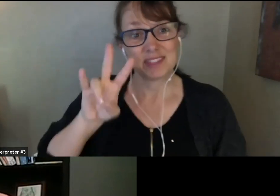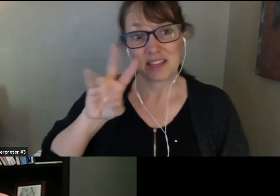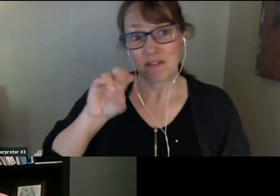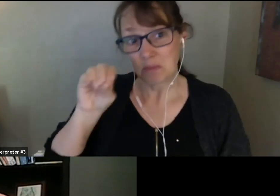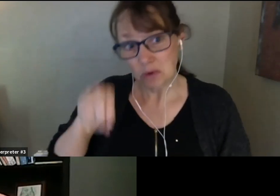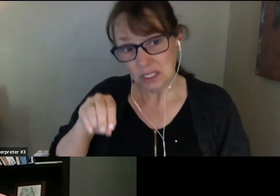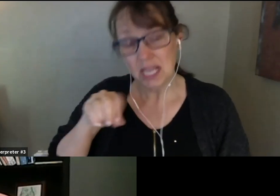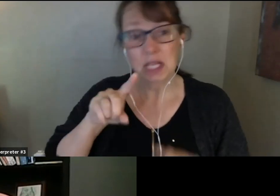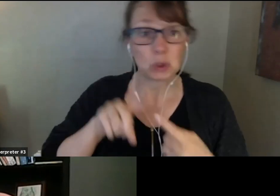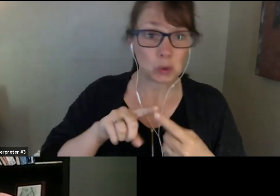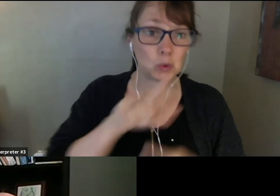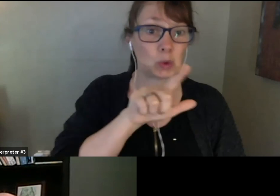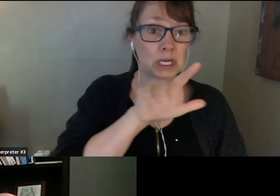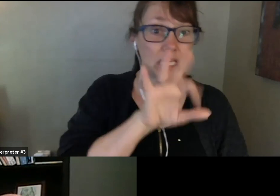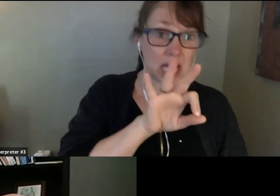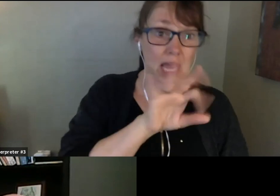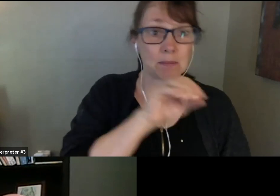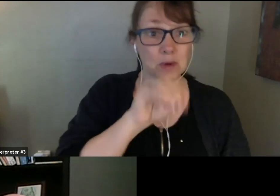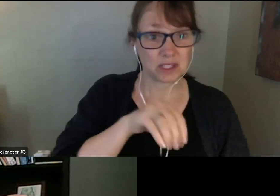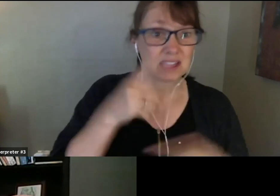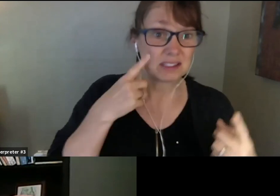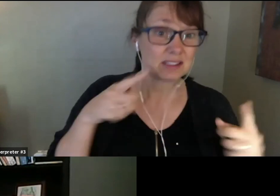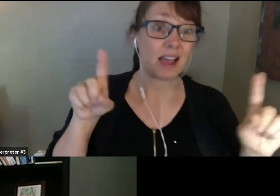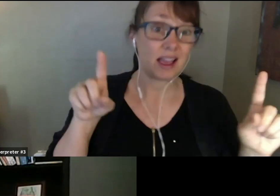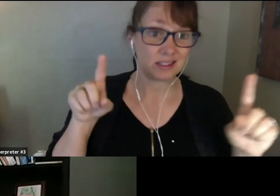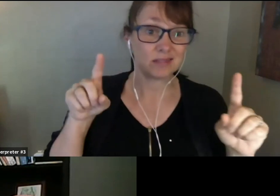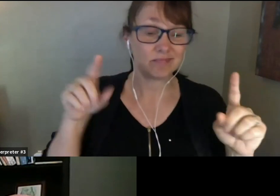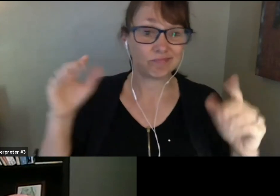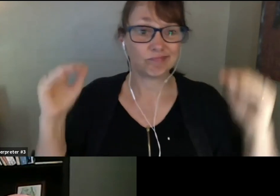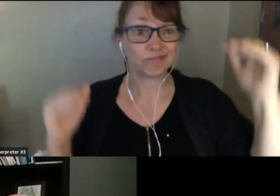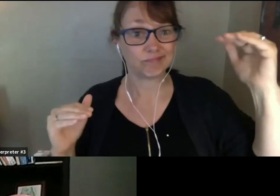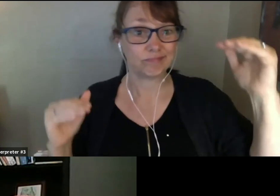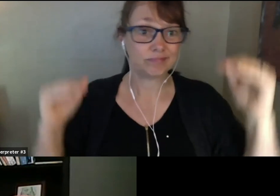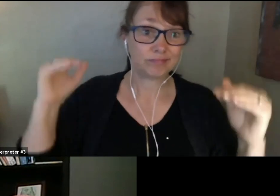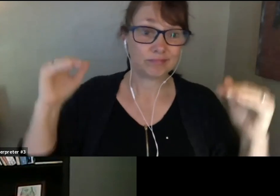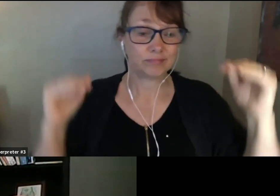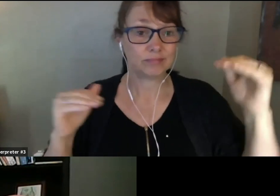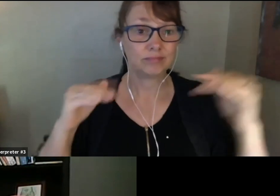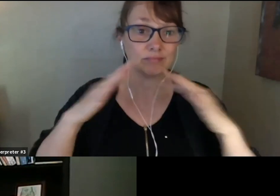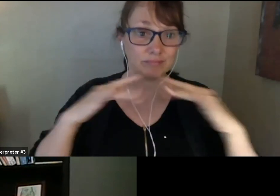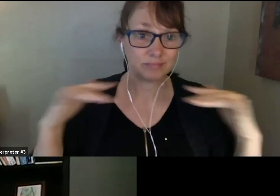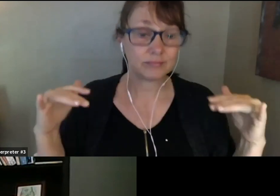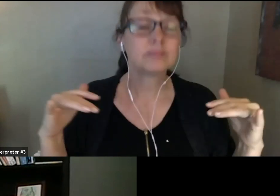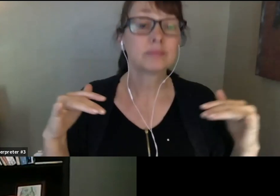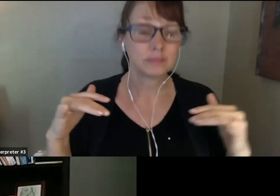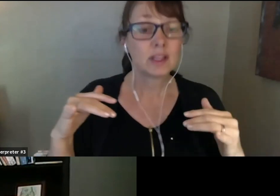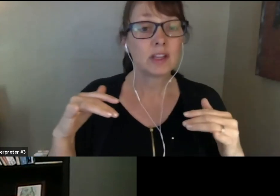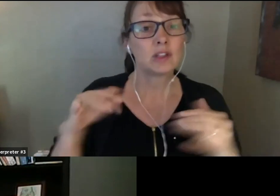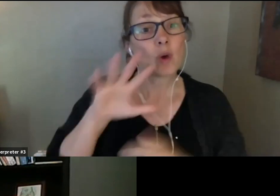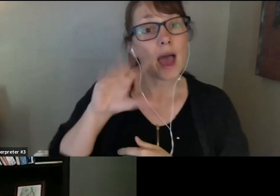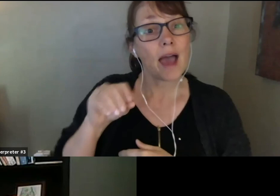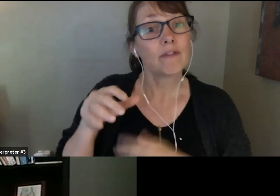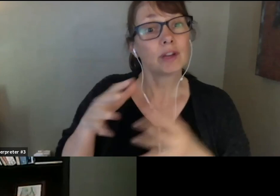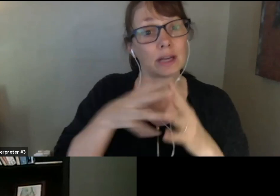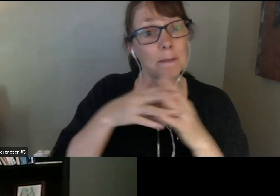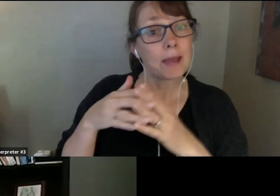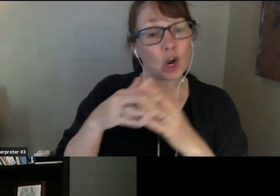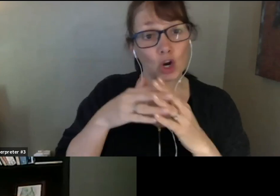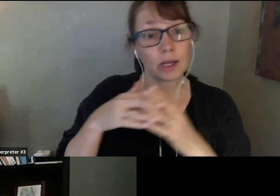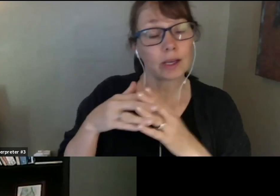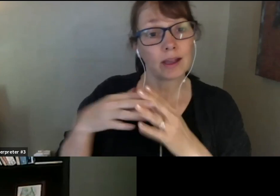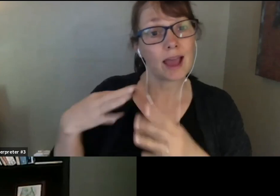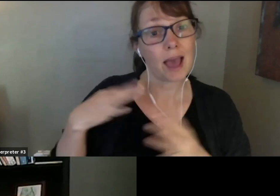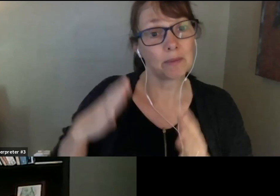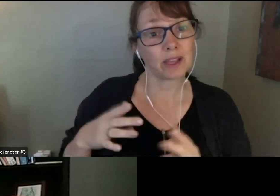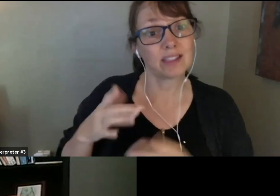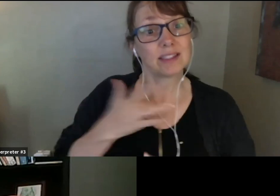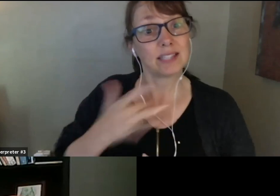7% to 29% success. The topics that African-American applicants tend to favor fall into the ones